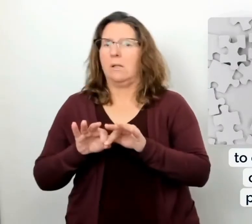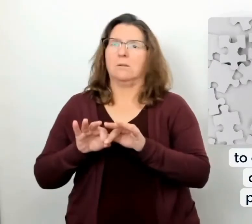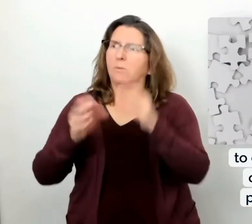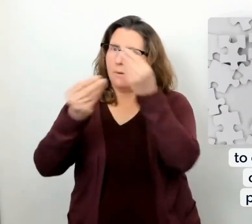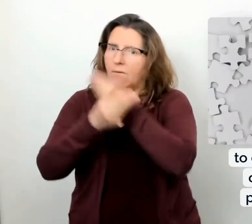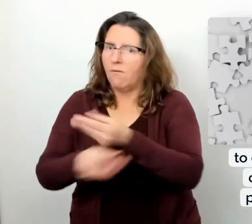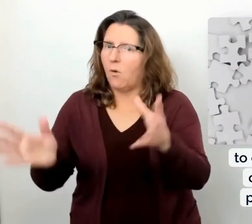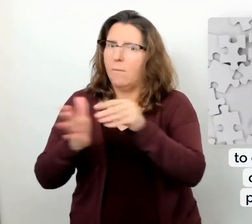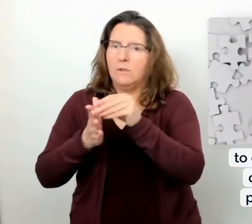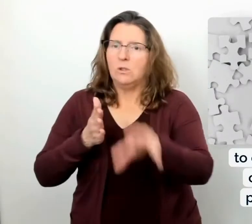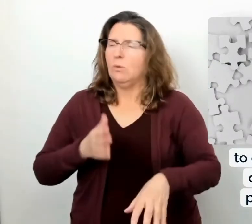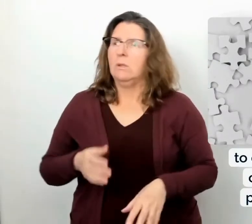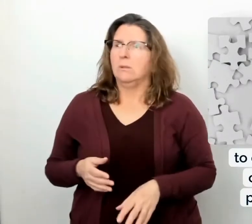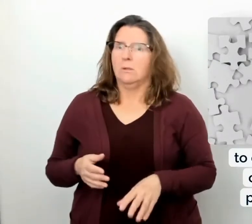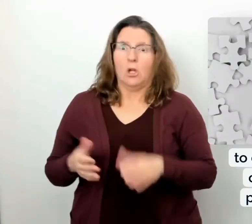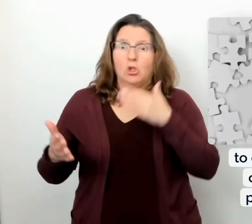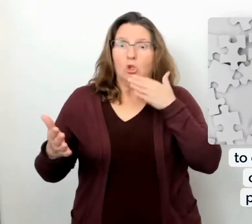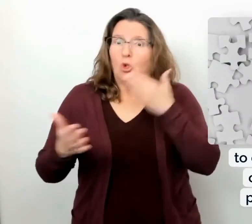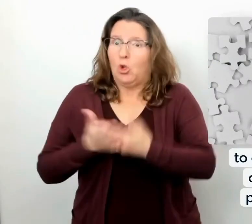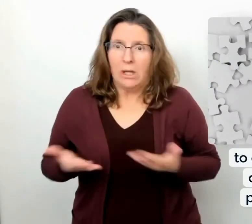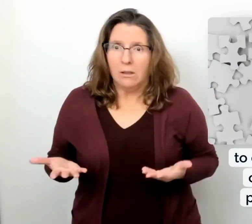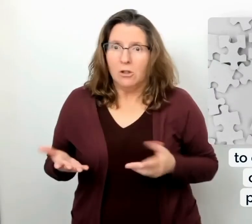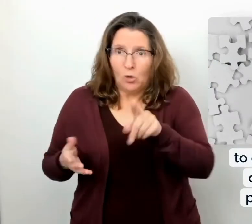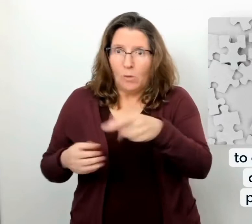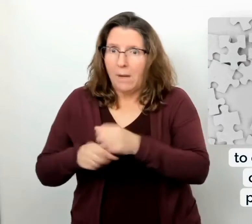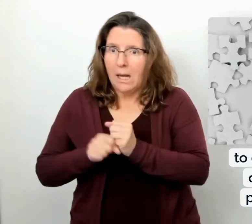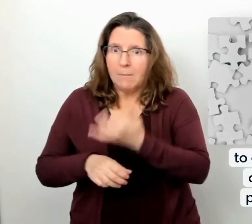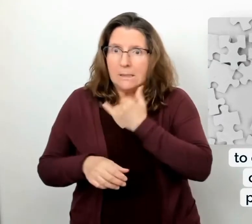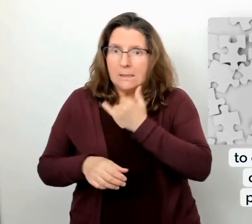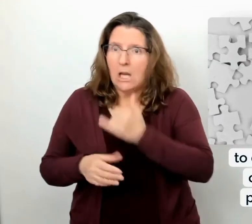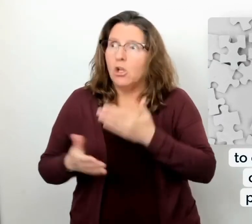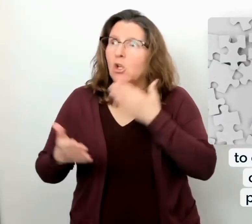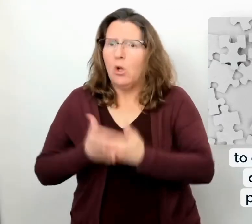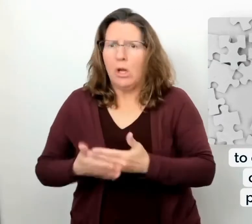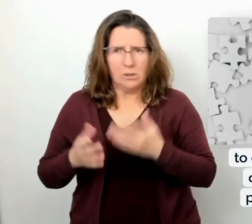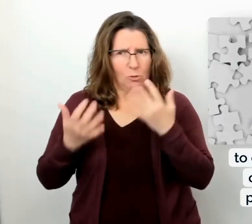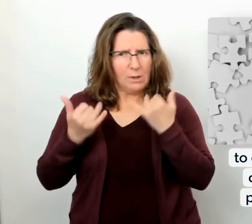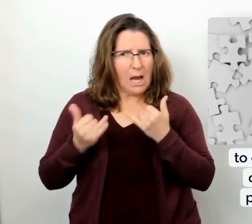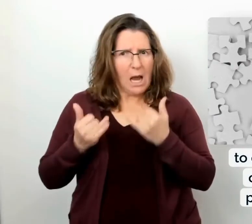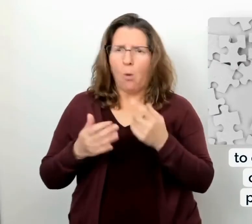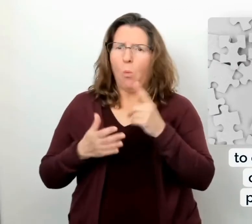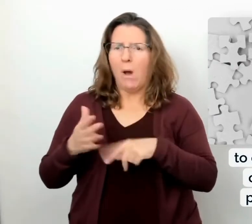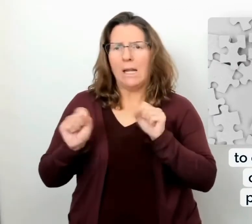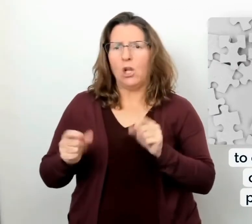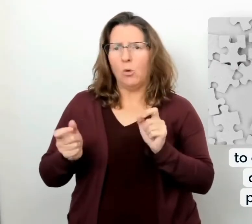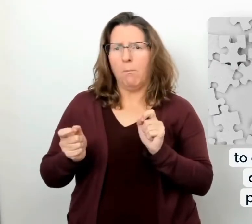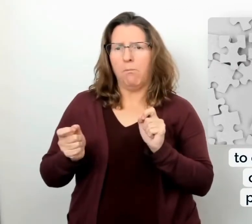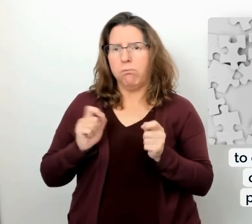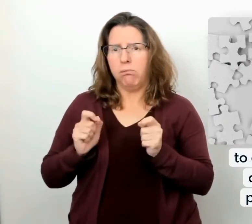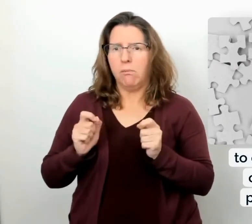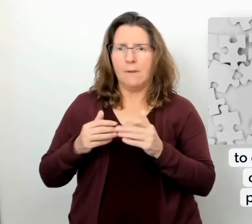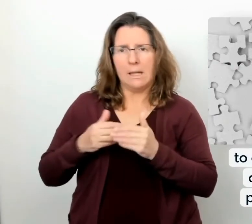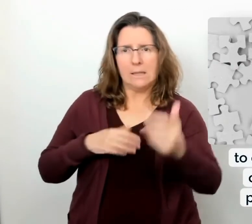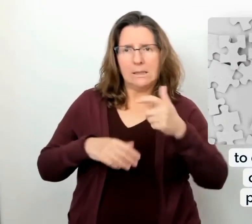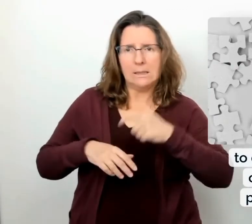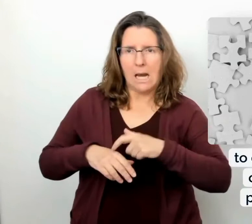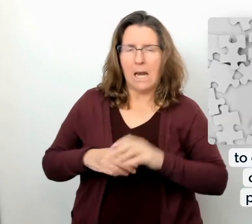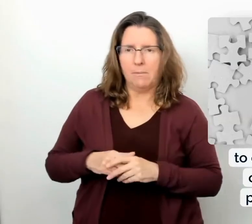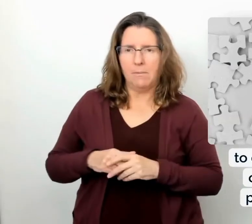There is nothing wrong with making a mistake if it leads to reflection and adjustments for the next attempt.